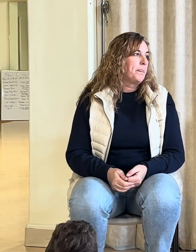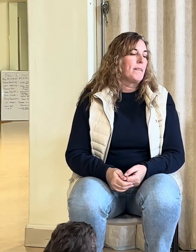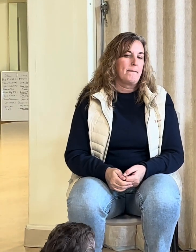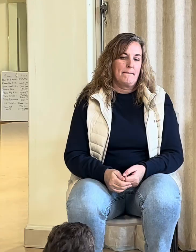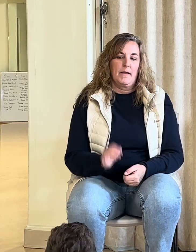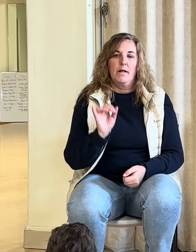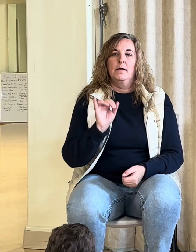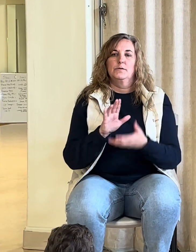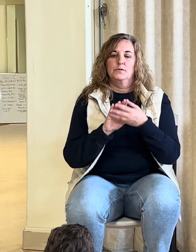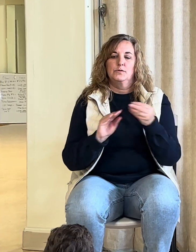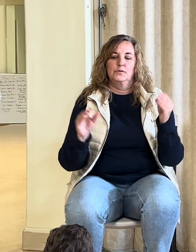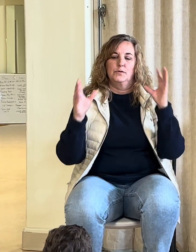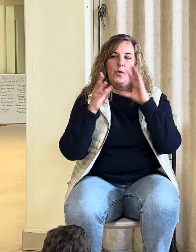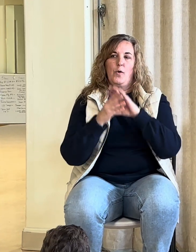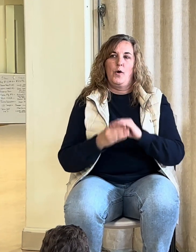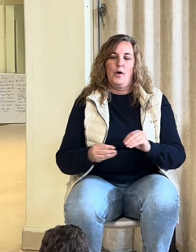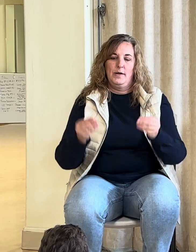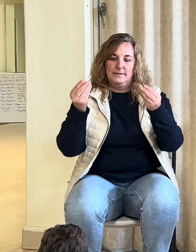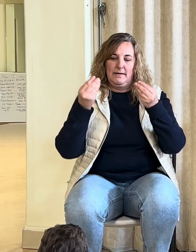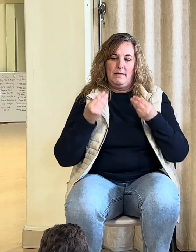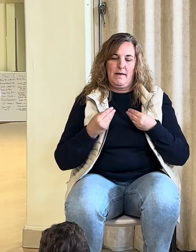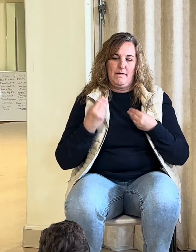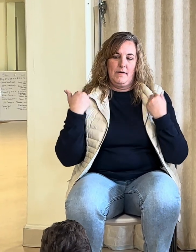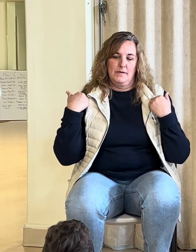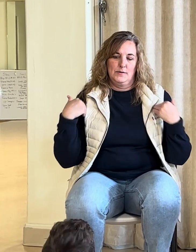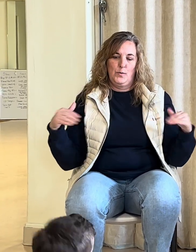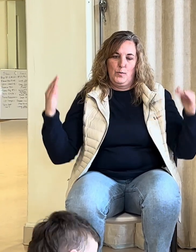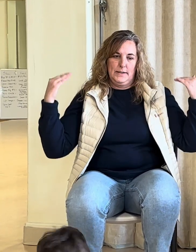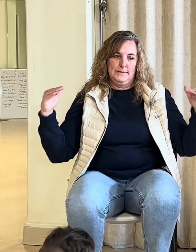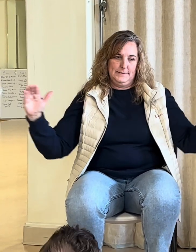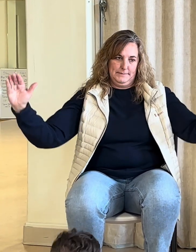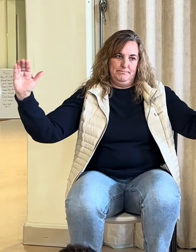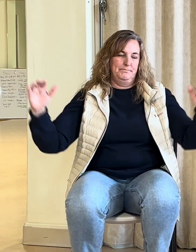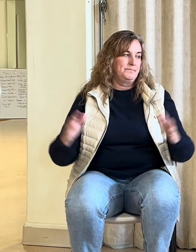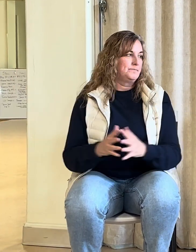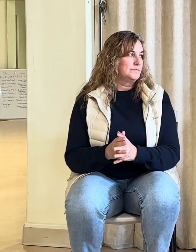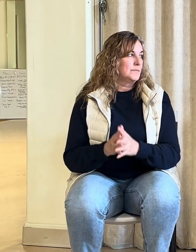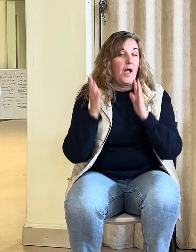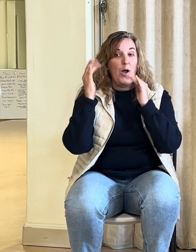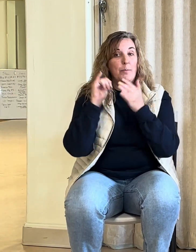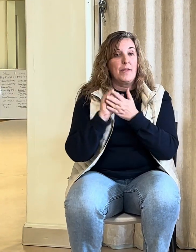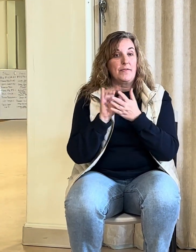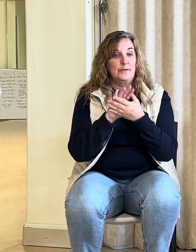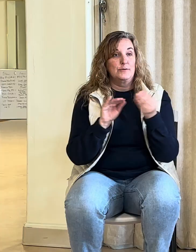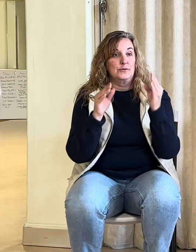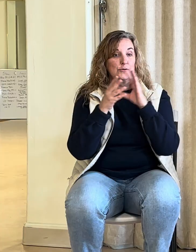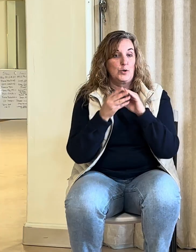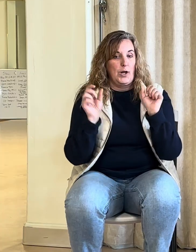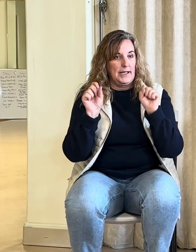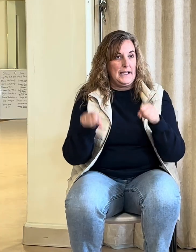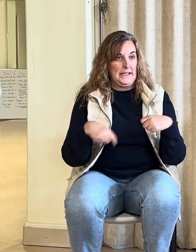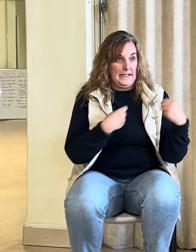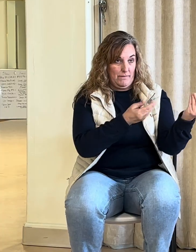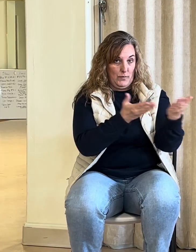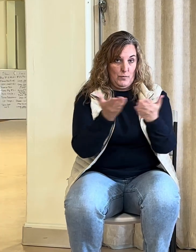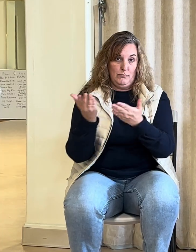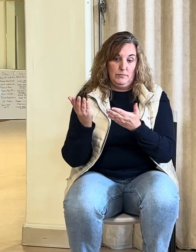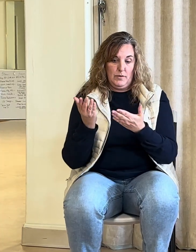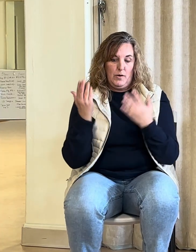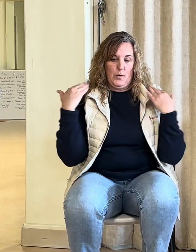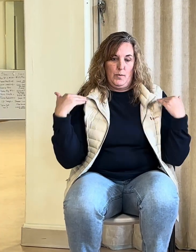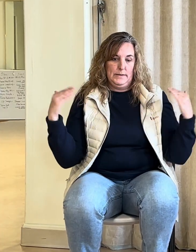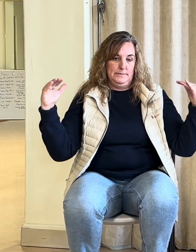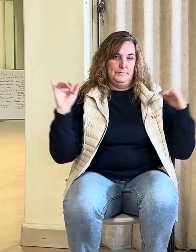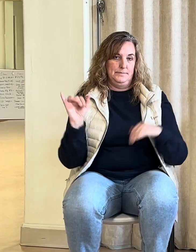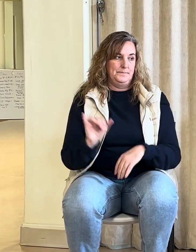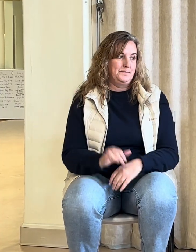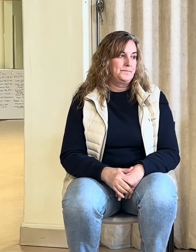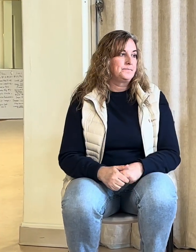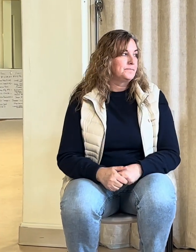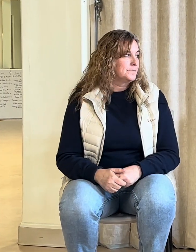these stories gave us wings. I hope that this story can give all of us wings as well. Thank you.